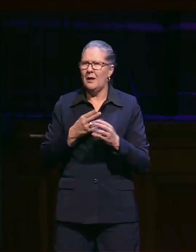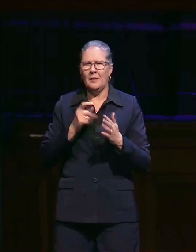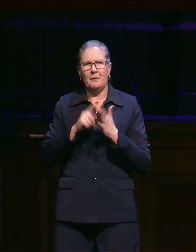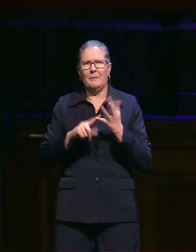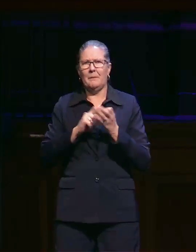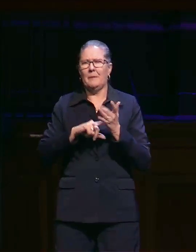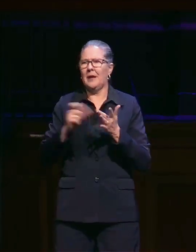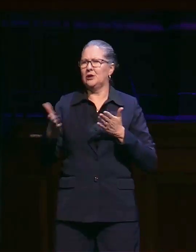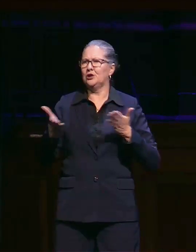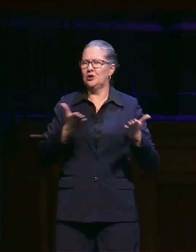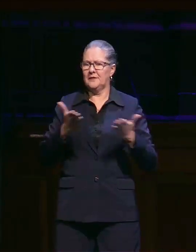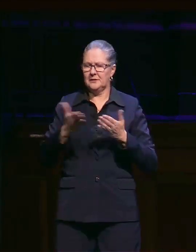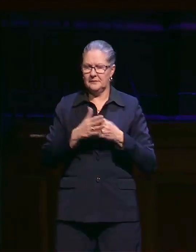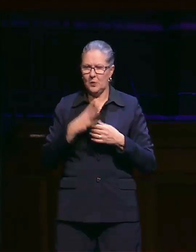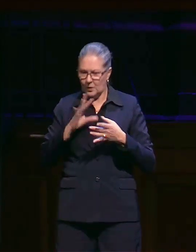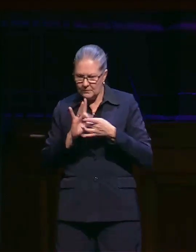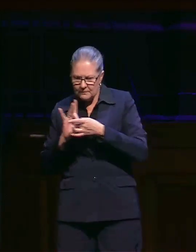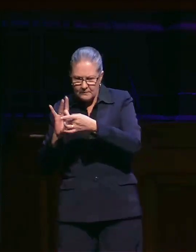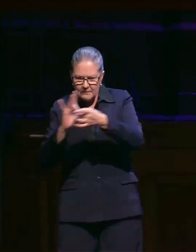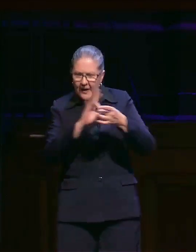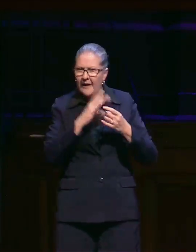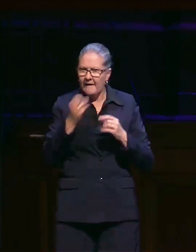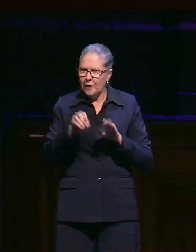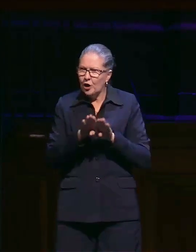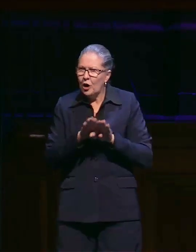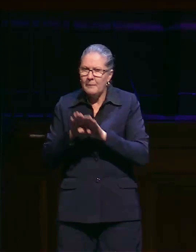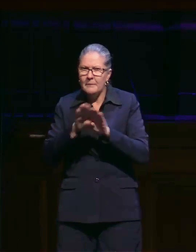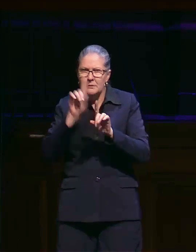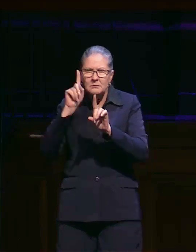unified public sector around common purpose principles and values is crucial